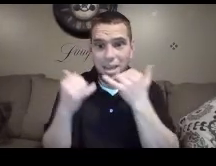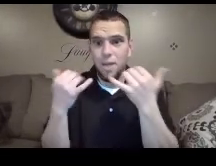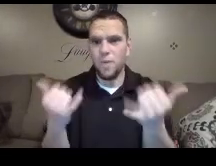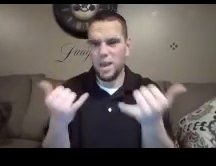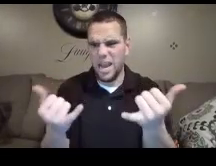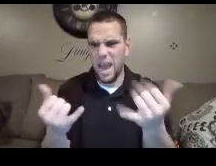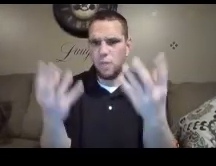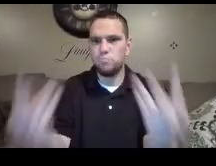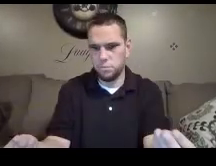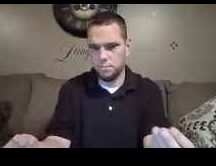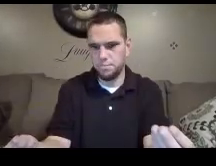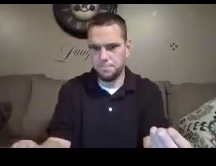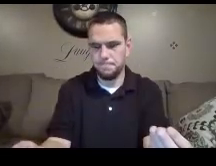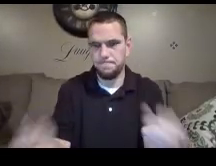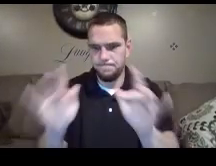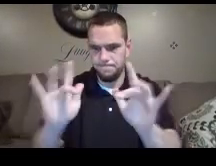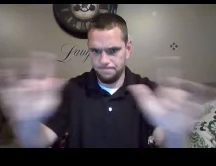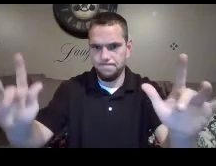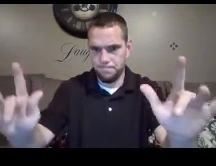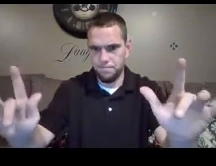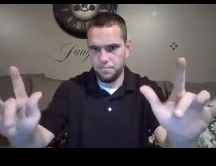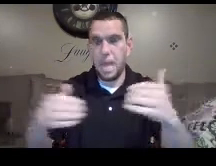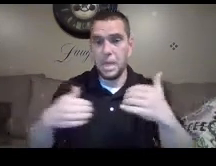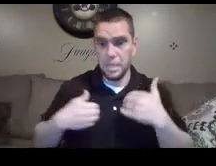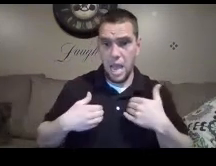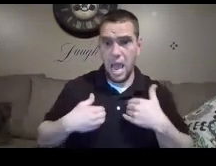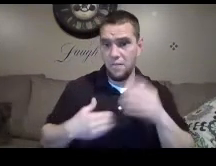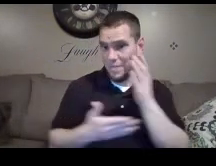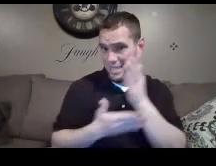Would do have some image and objects not in line so I can click on those.